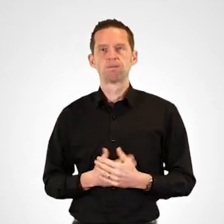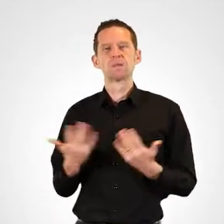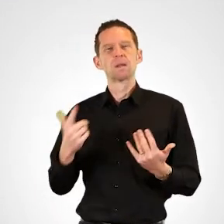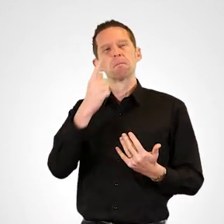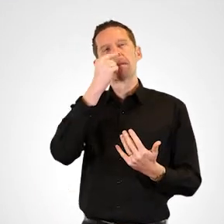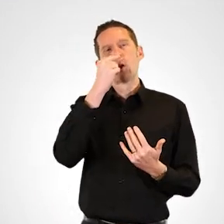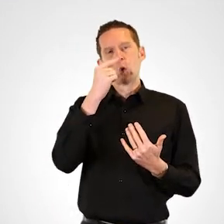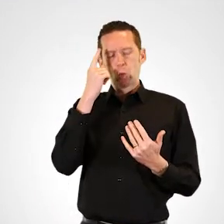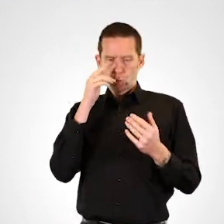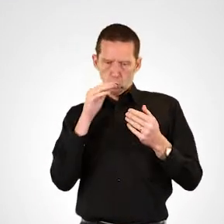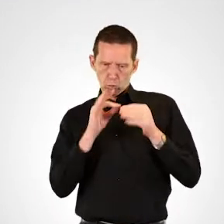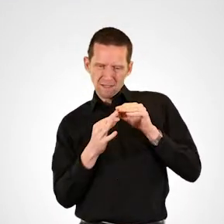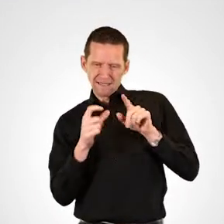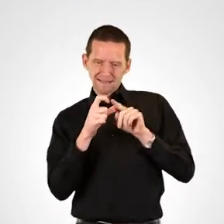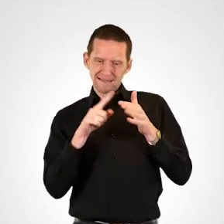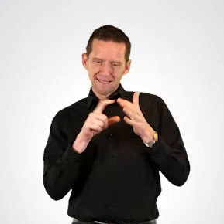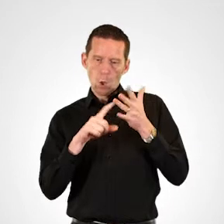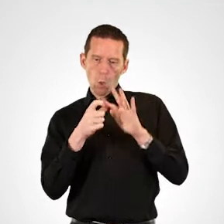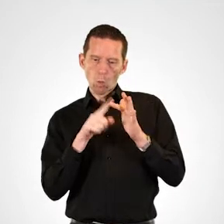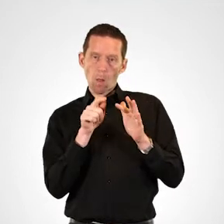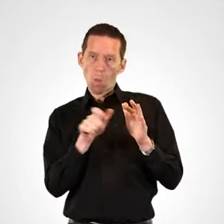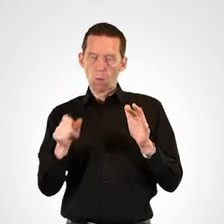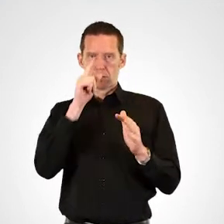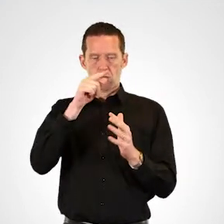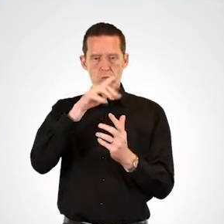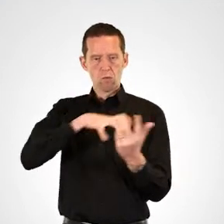To be able to decode a word, you have to be able to blend.